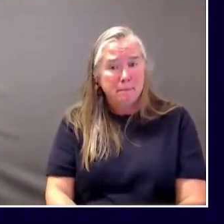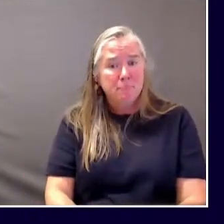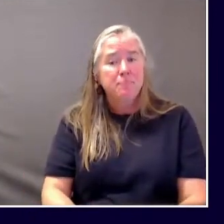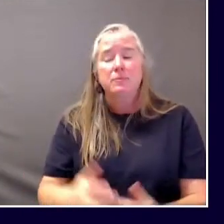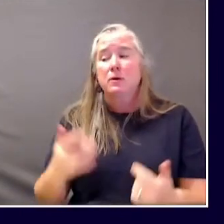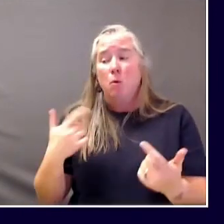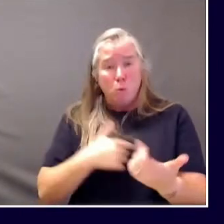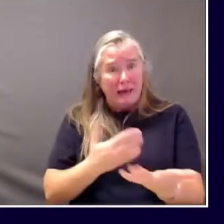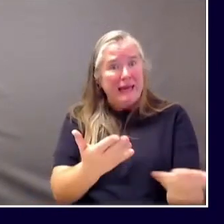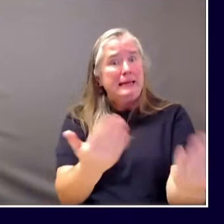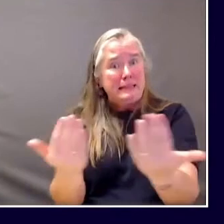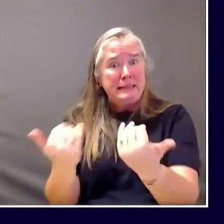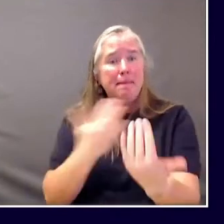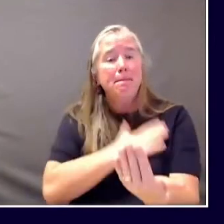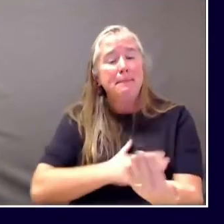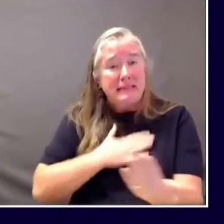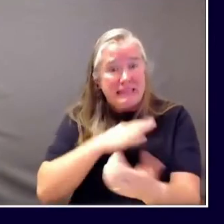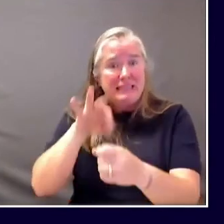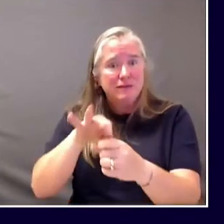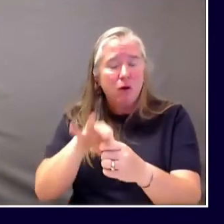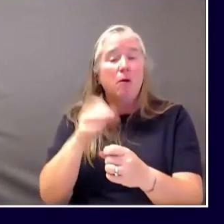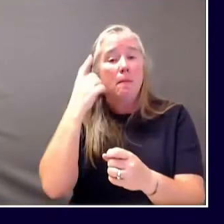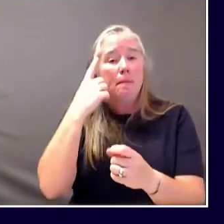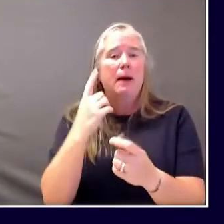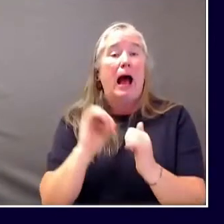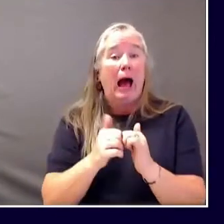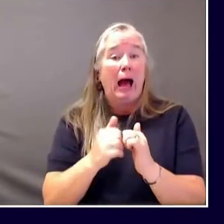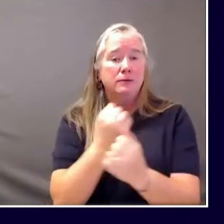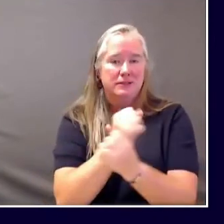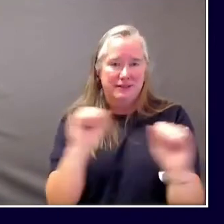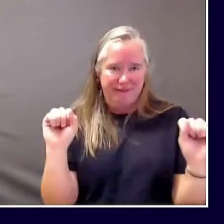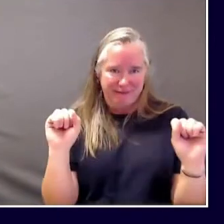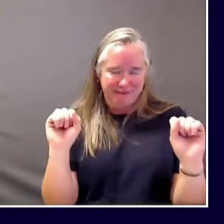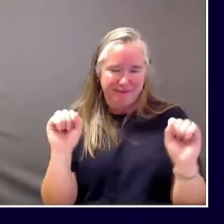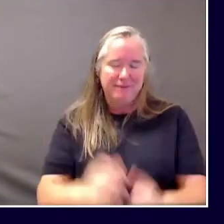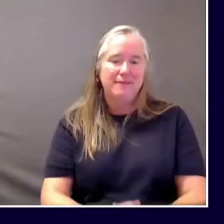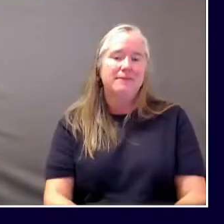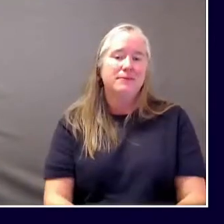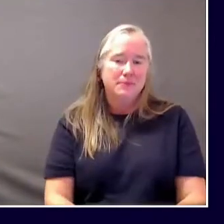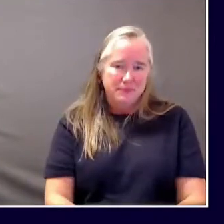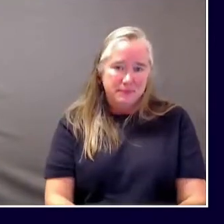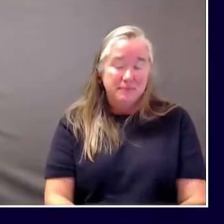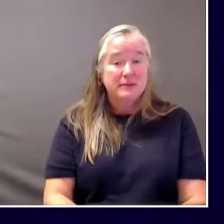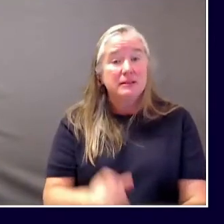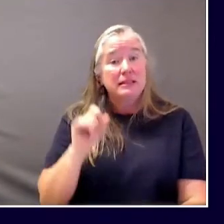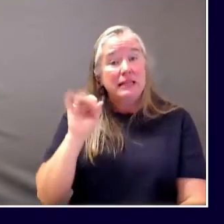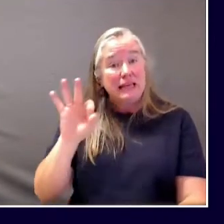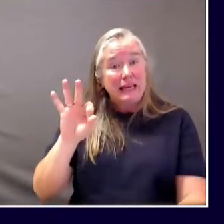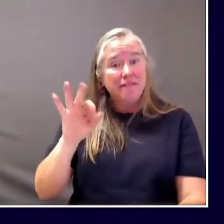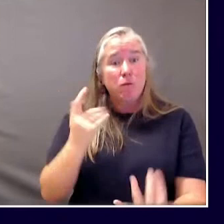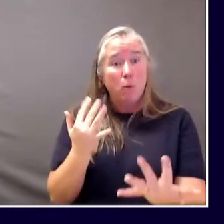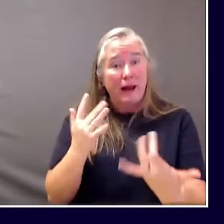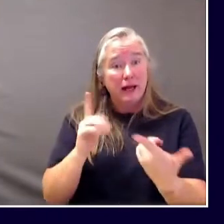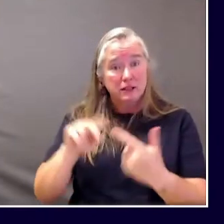vote you want them to do so safely so that is why they will